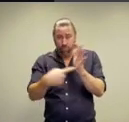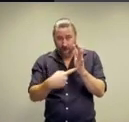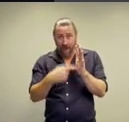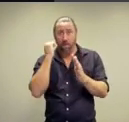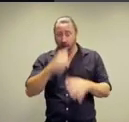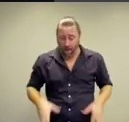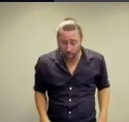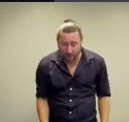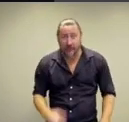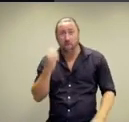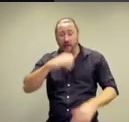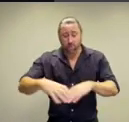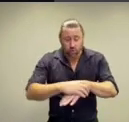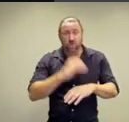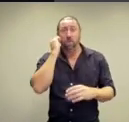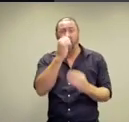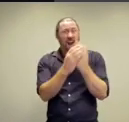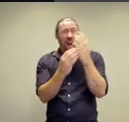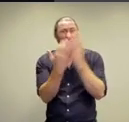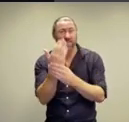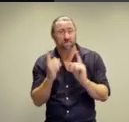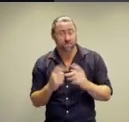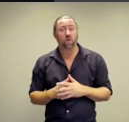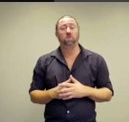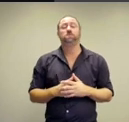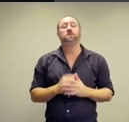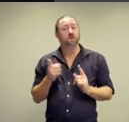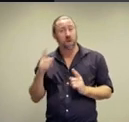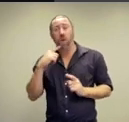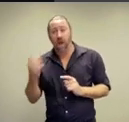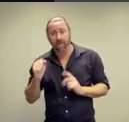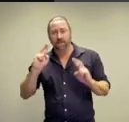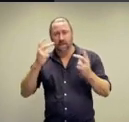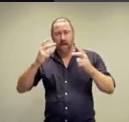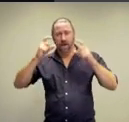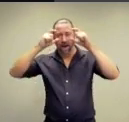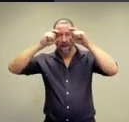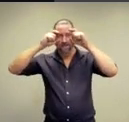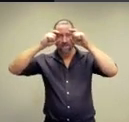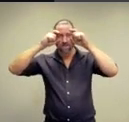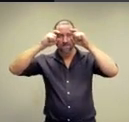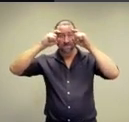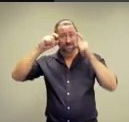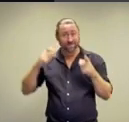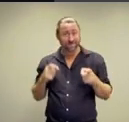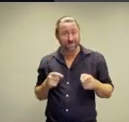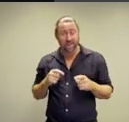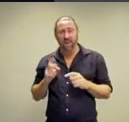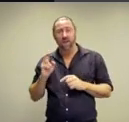and sometimes black gloves. Sometimes members of the movement would also wear